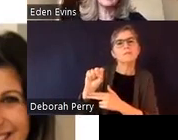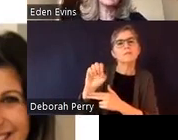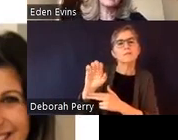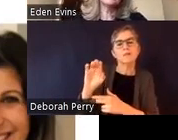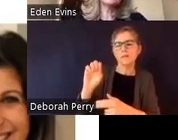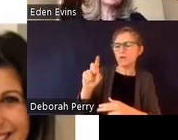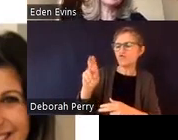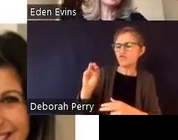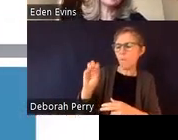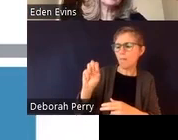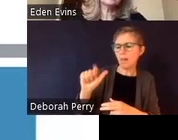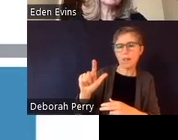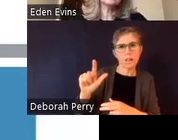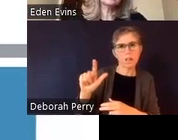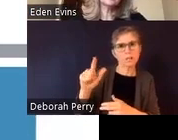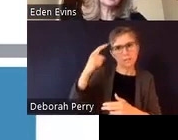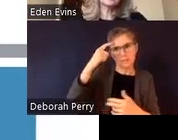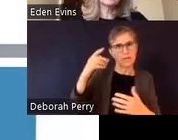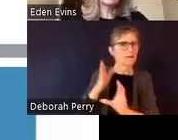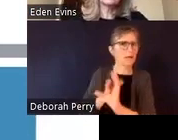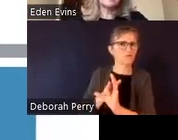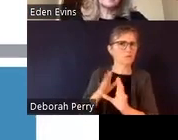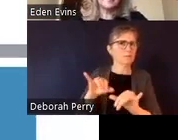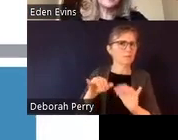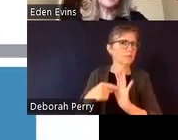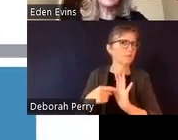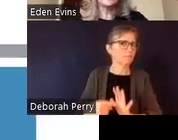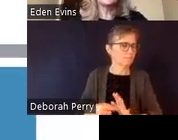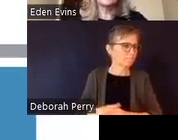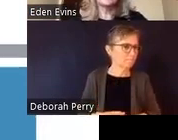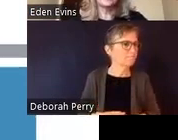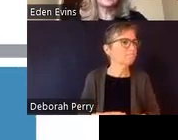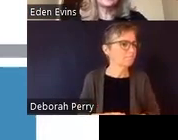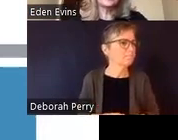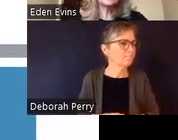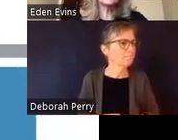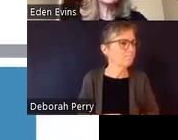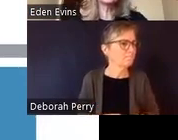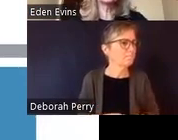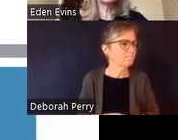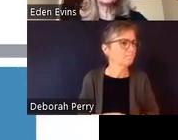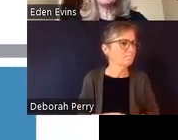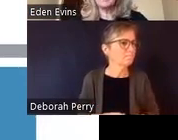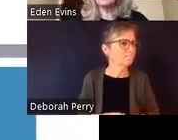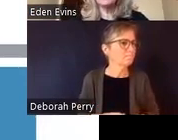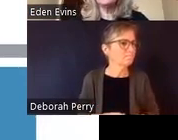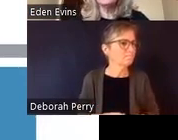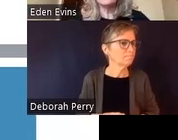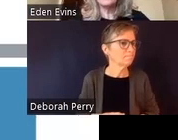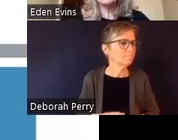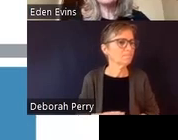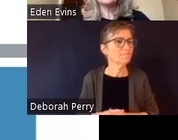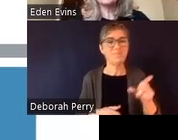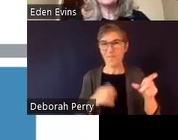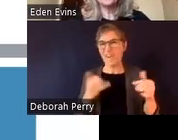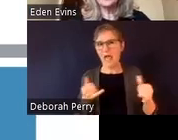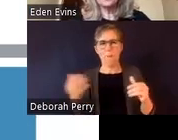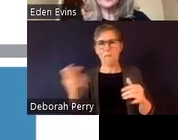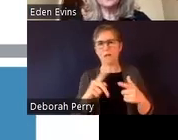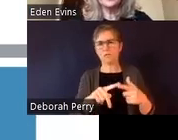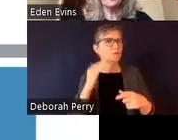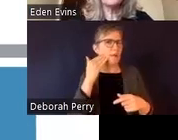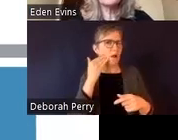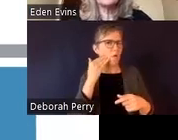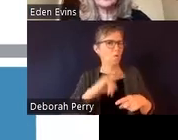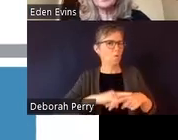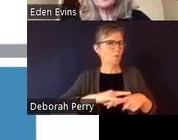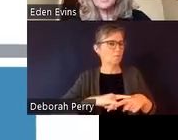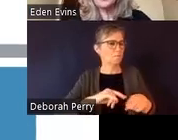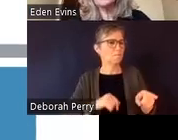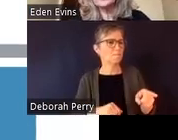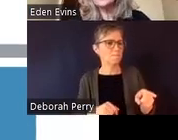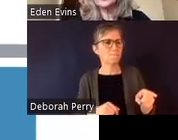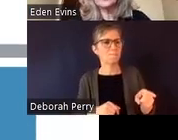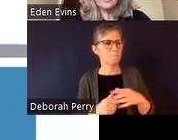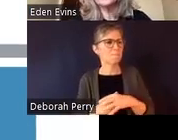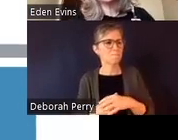Next slide. And next slide. So this gets to tobacco. We know that tobacco kills half its